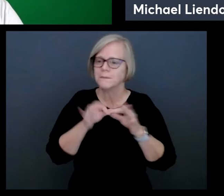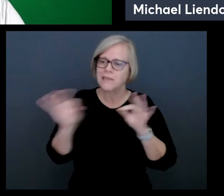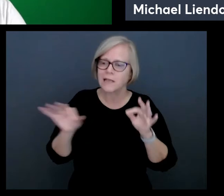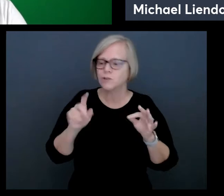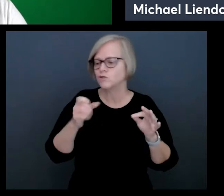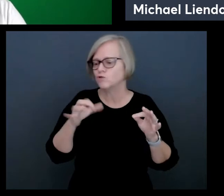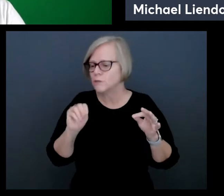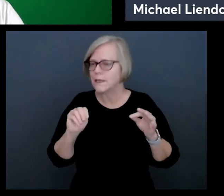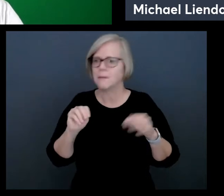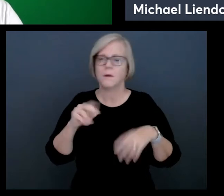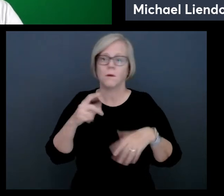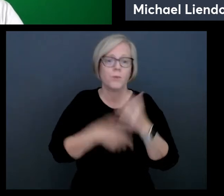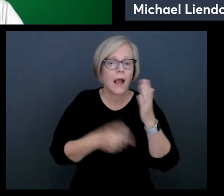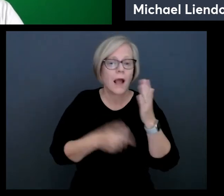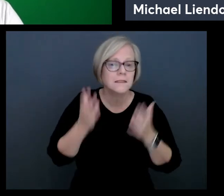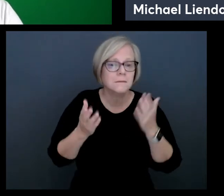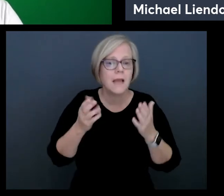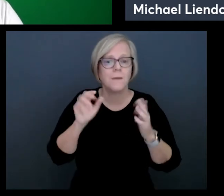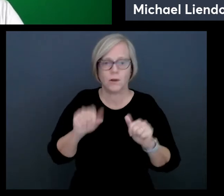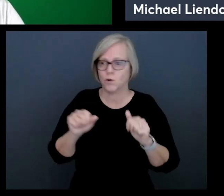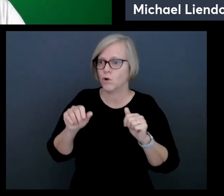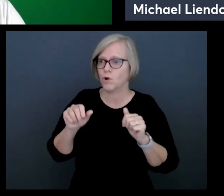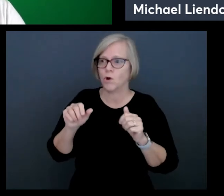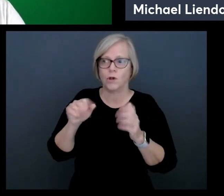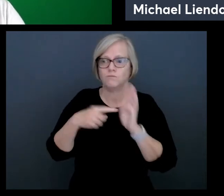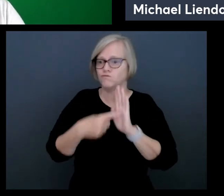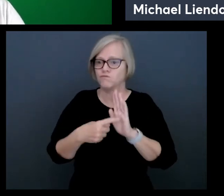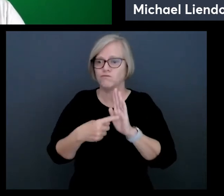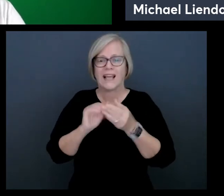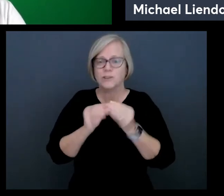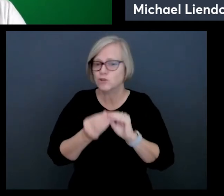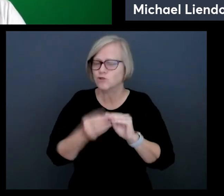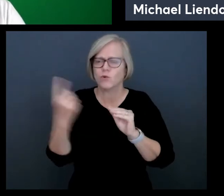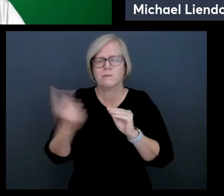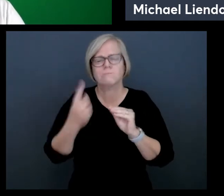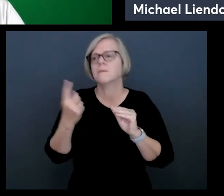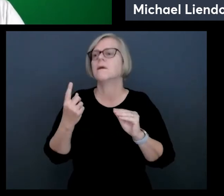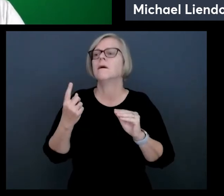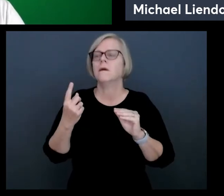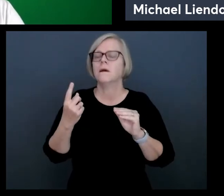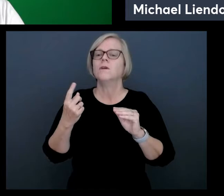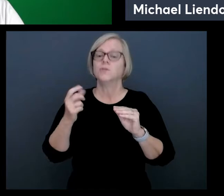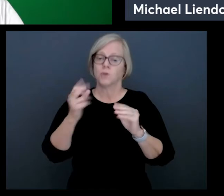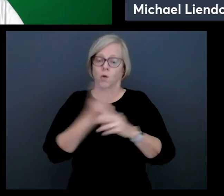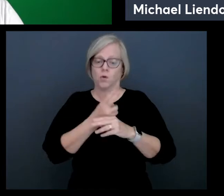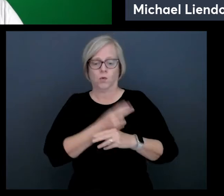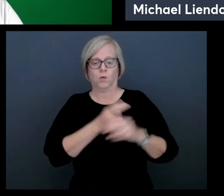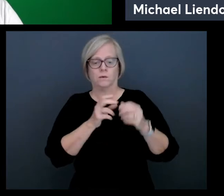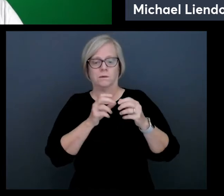It can have a description of typed string, a price, presumably. That could be represented as an integer, et cetera.